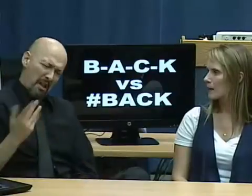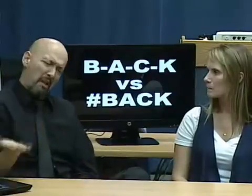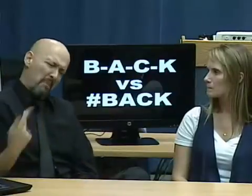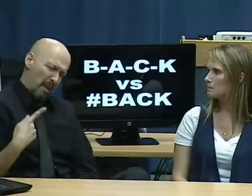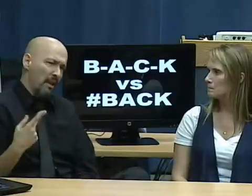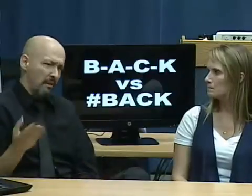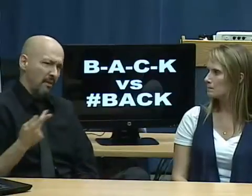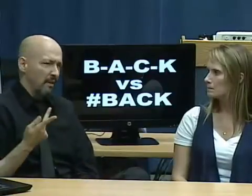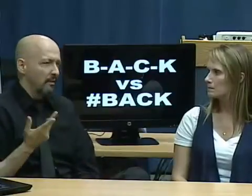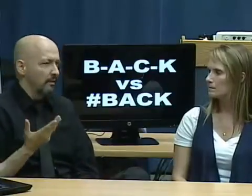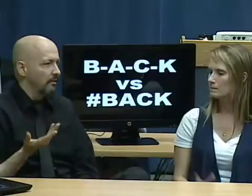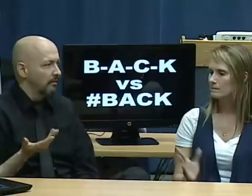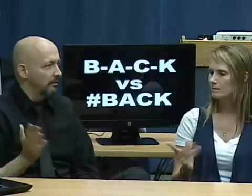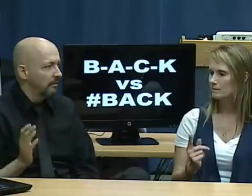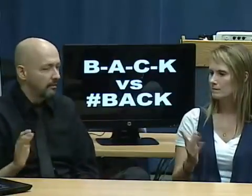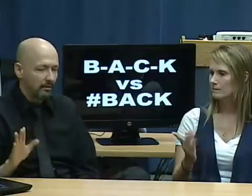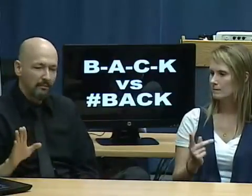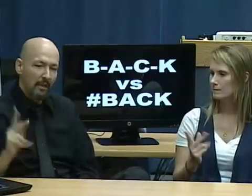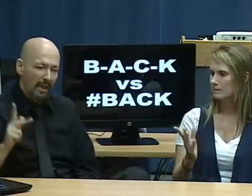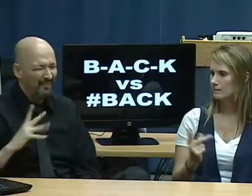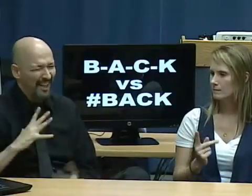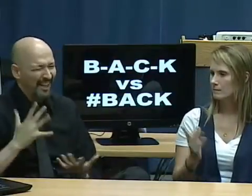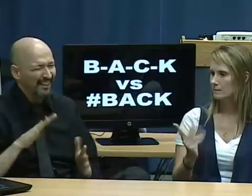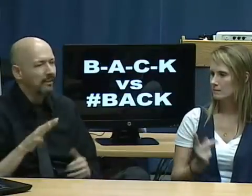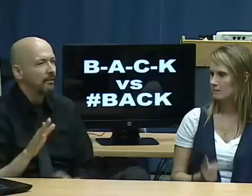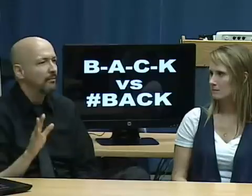#BACK to me. #BACK towards me. It's fine.